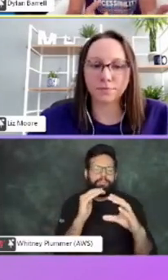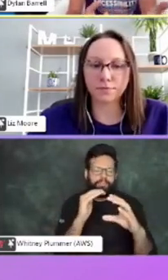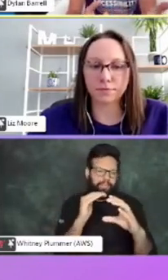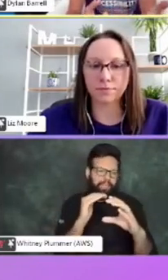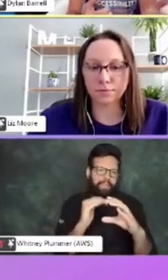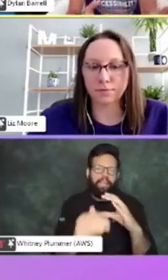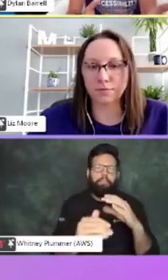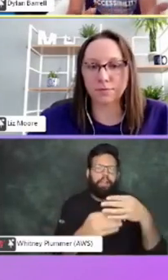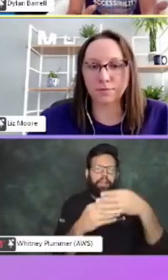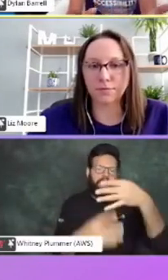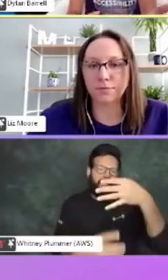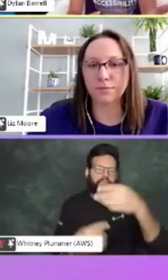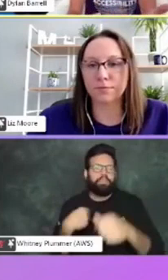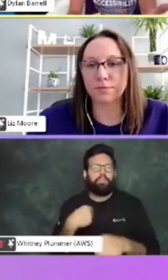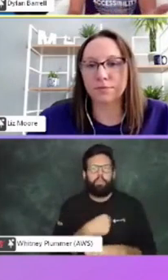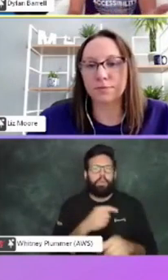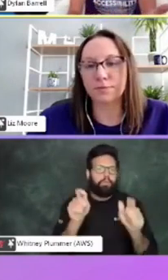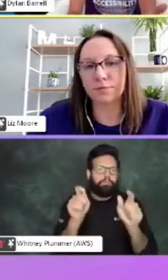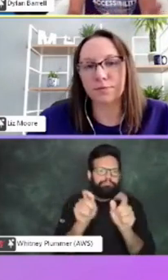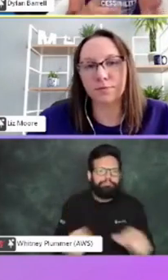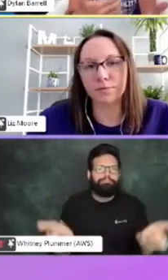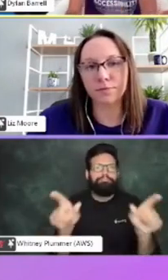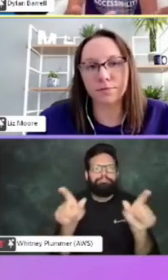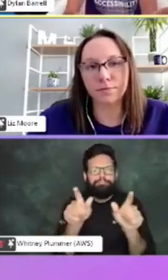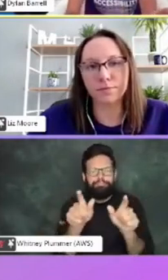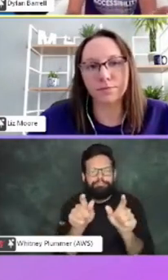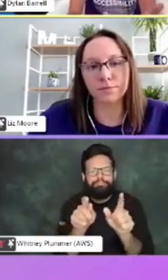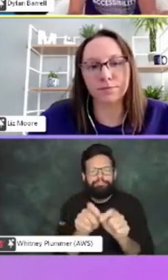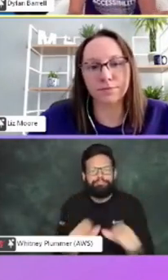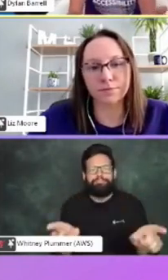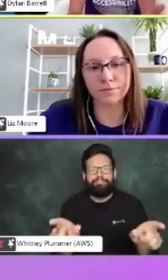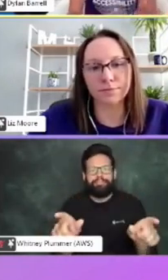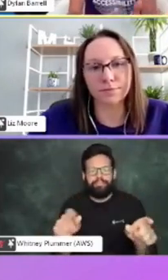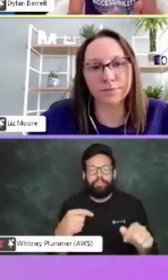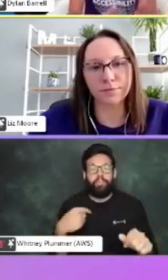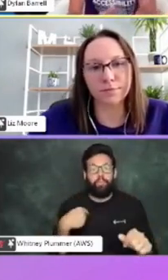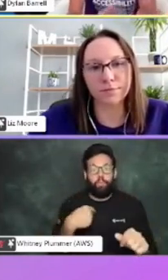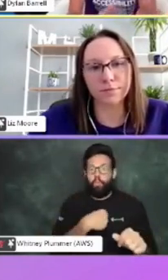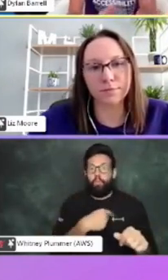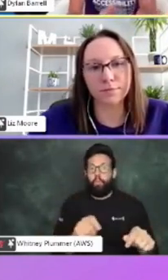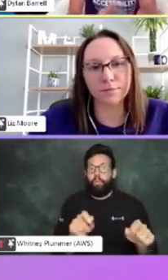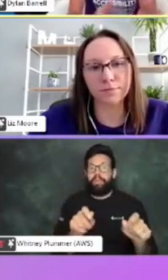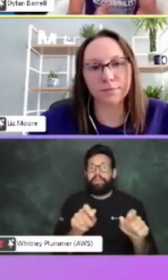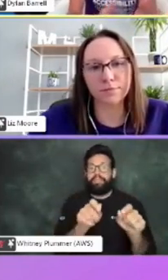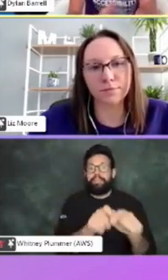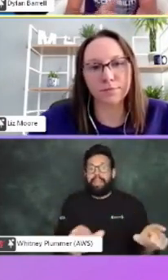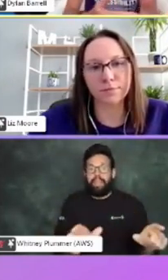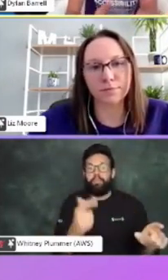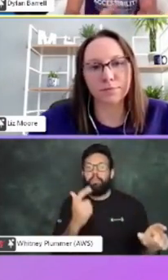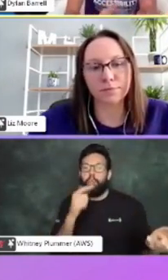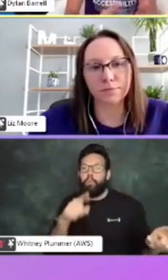where we send you out... We only send out to this email list if you sign up for it, updates to our product.